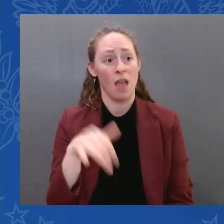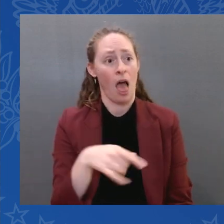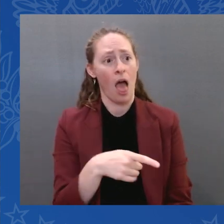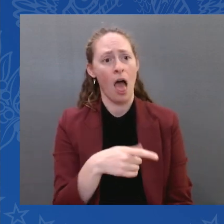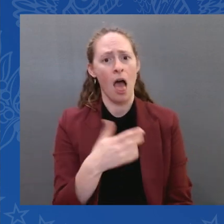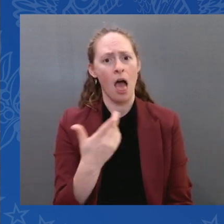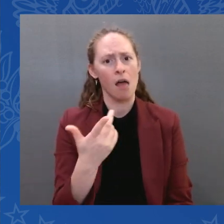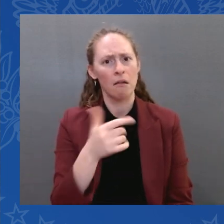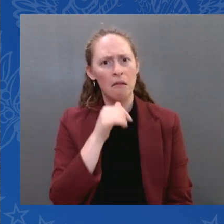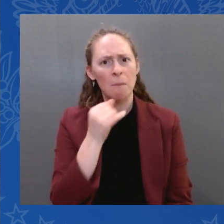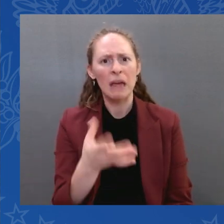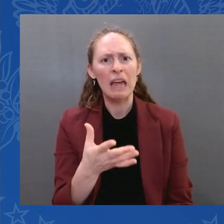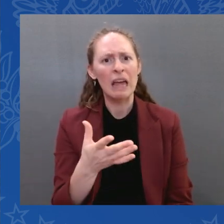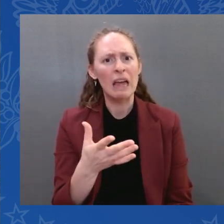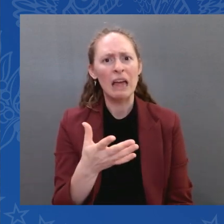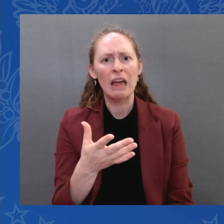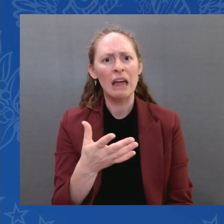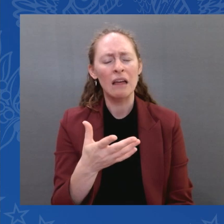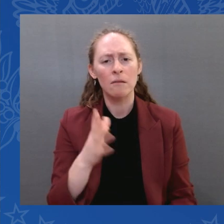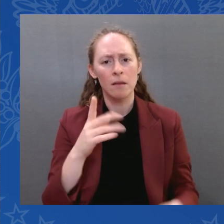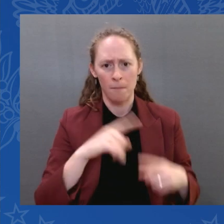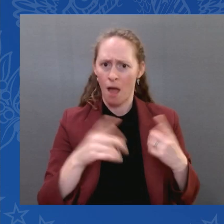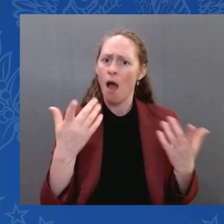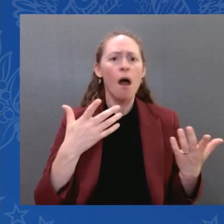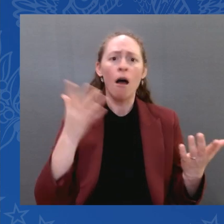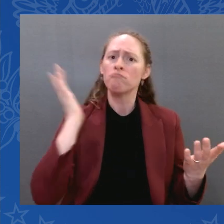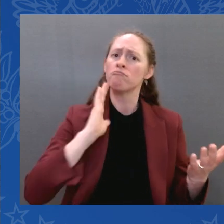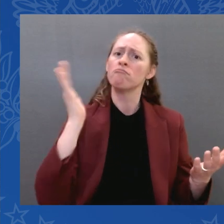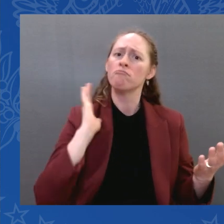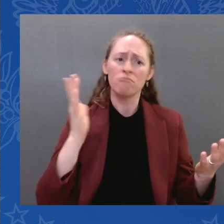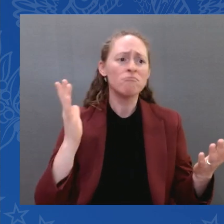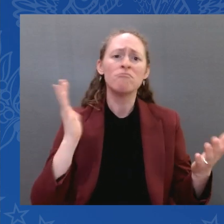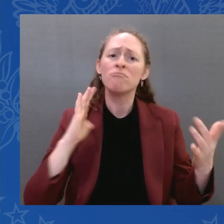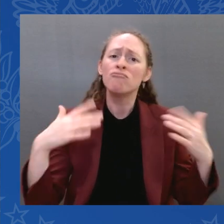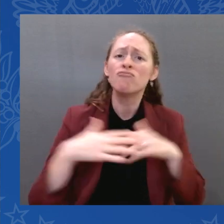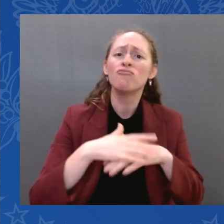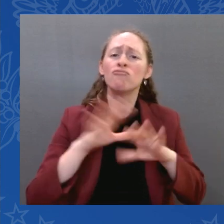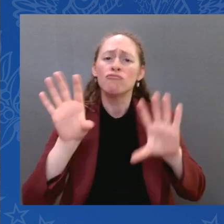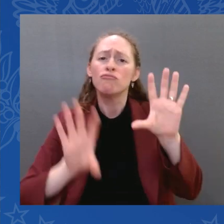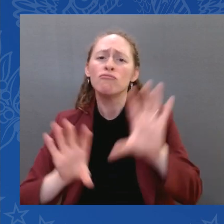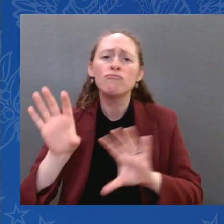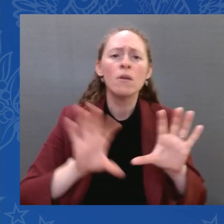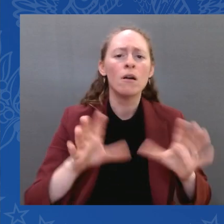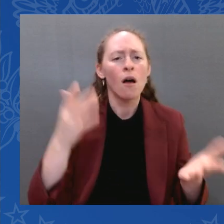And when in fact, I remember the first time that I went, I didn't want to go to lunch